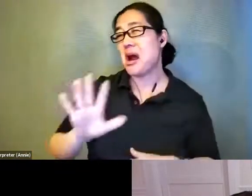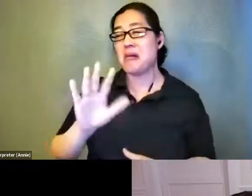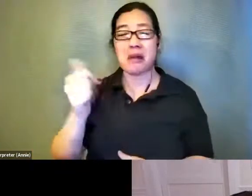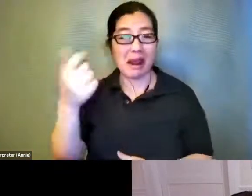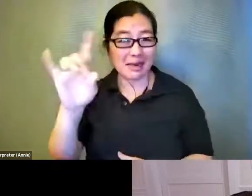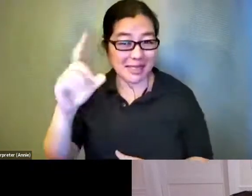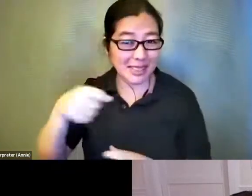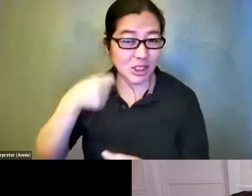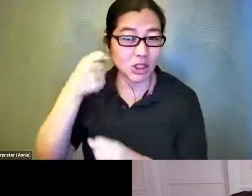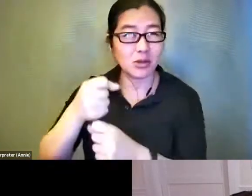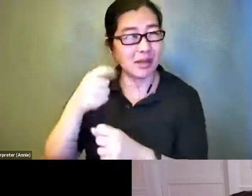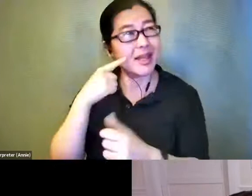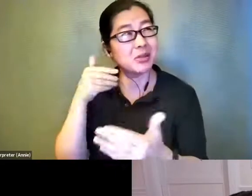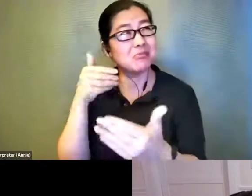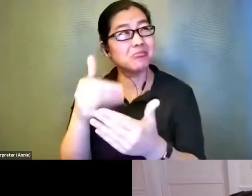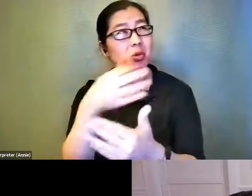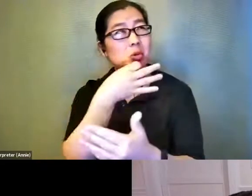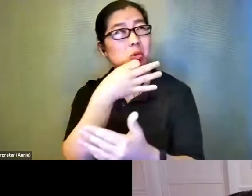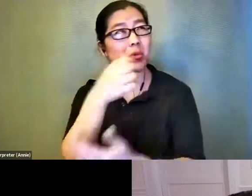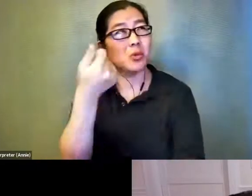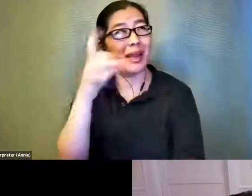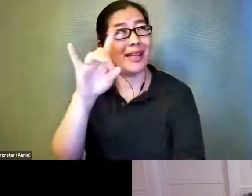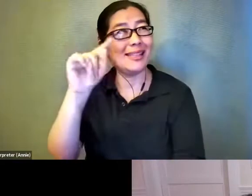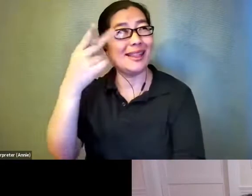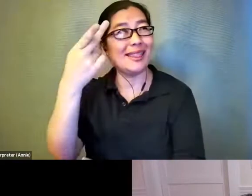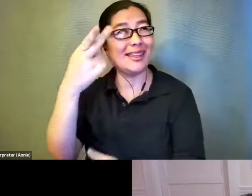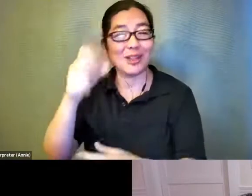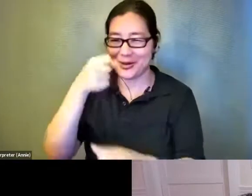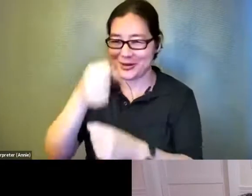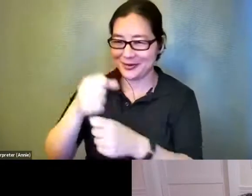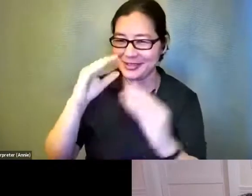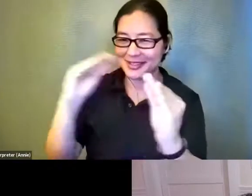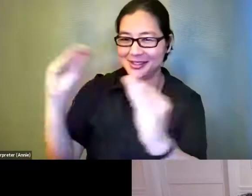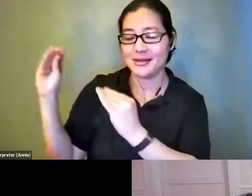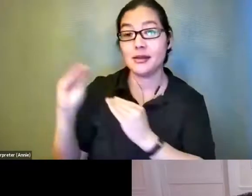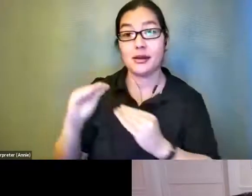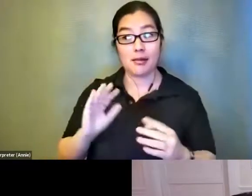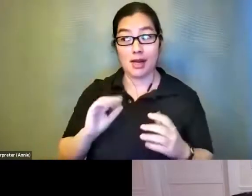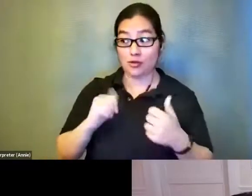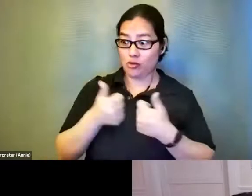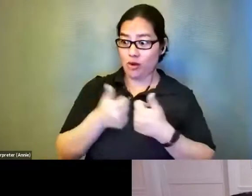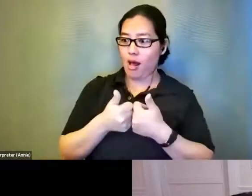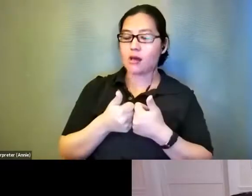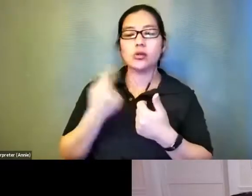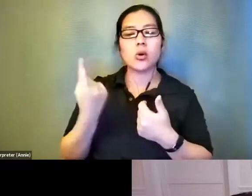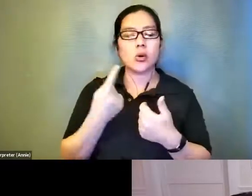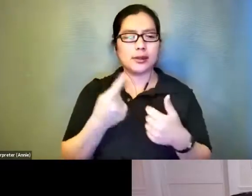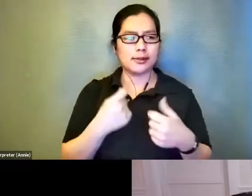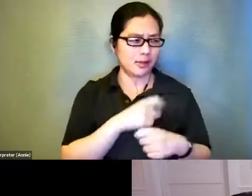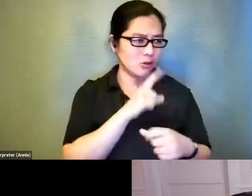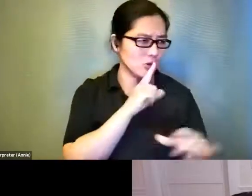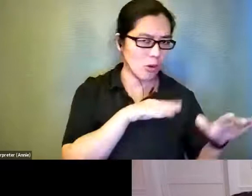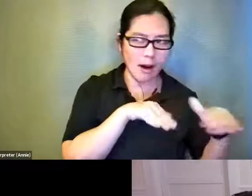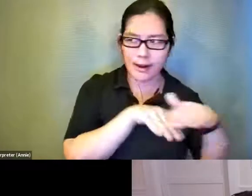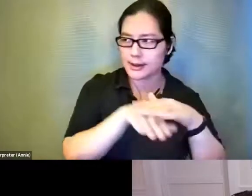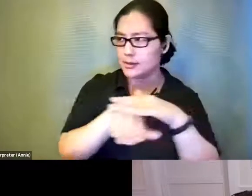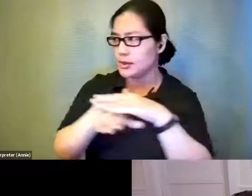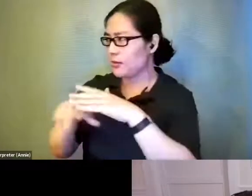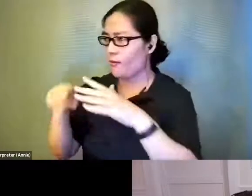year of teaching. My challenge is ensuring access for my students. My goal is always for